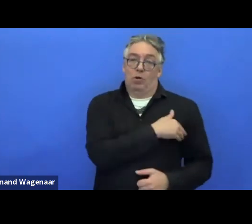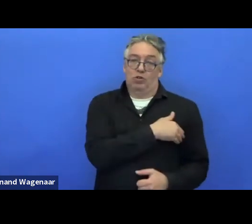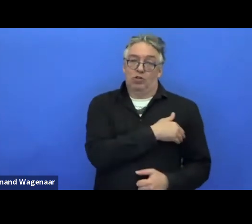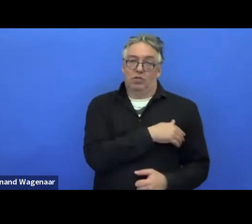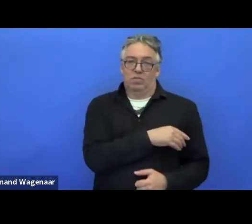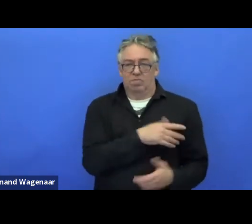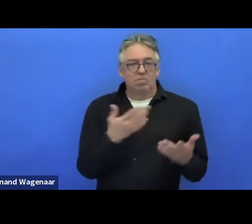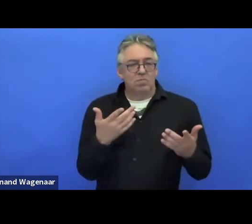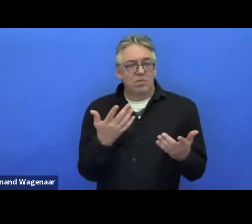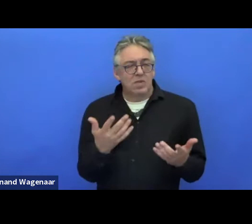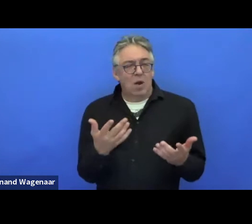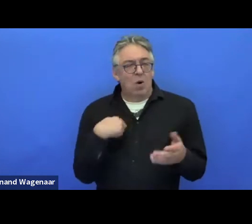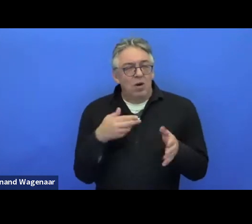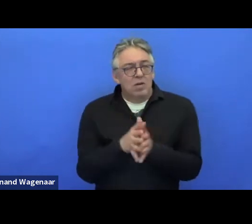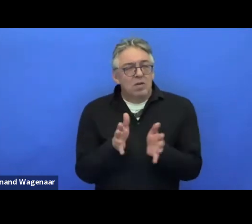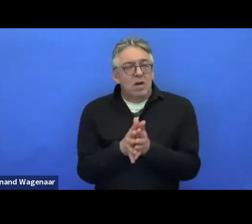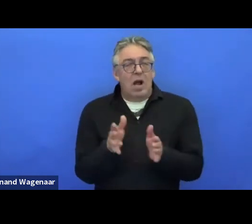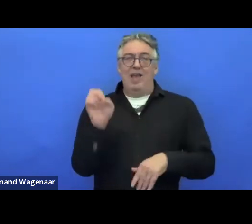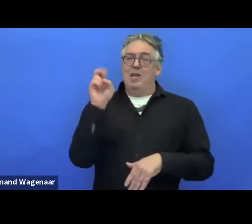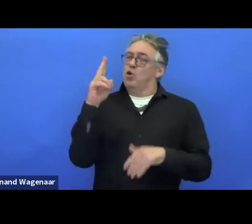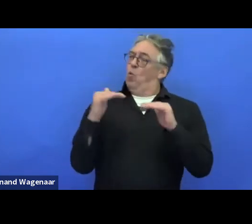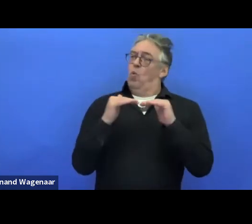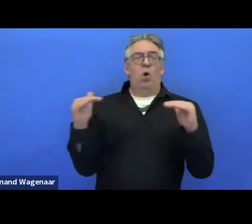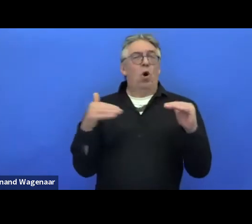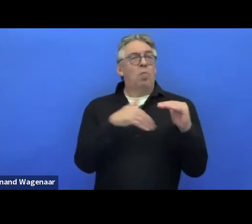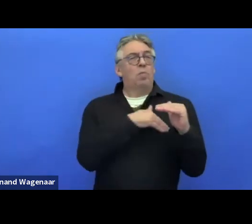so what we to do at the European level for you is enough to think